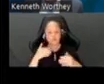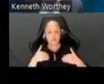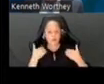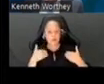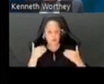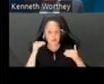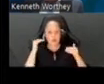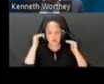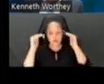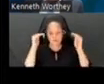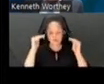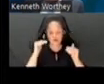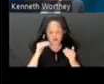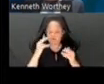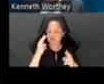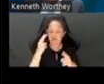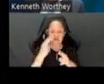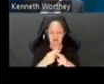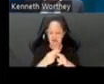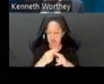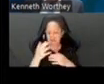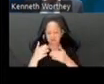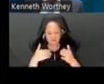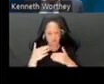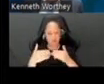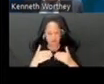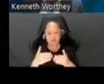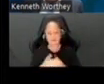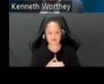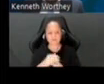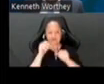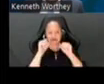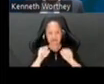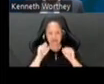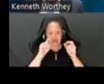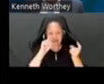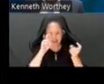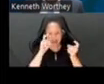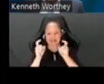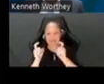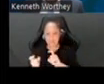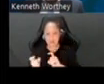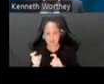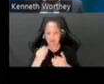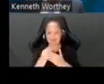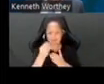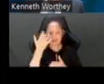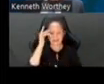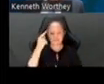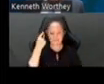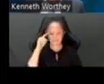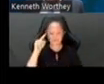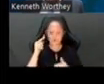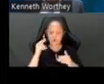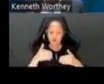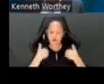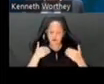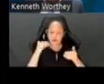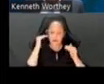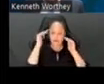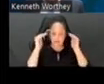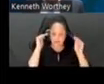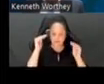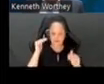and rename it. You can customize Money Smart for young adults. You can pick and choose